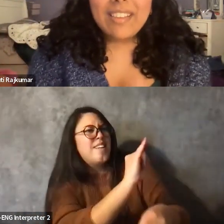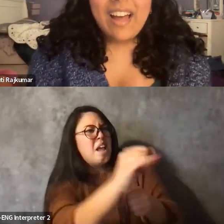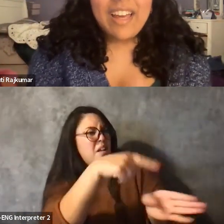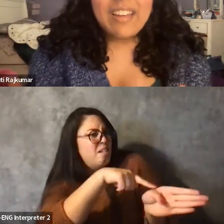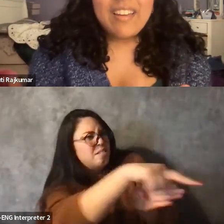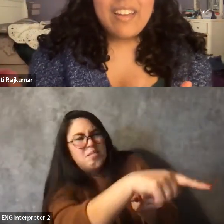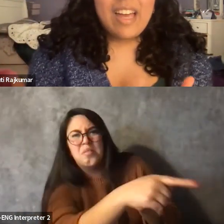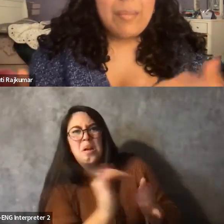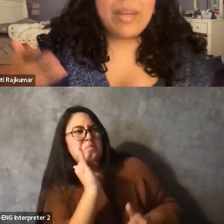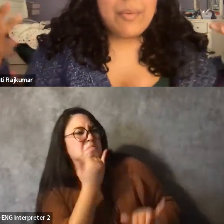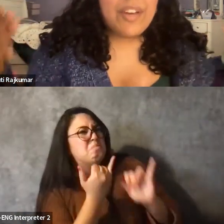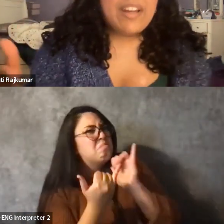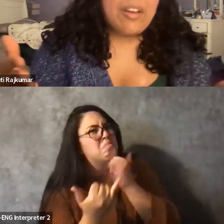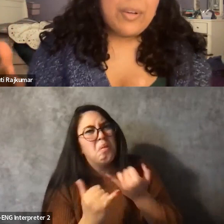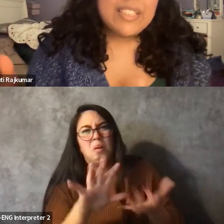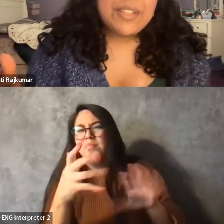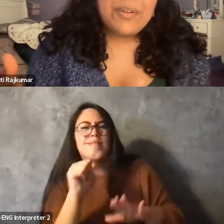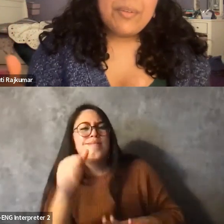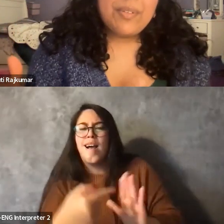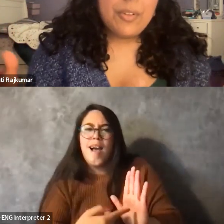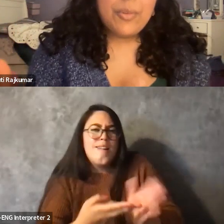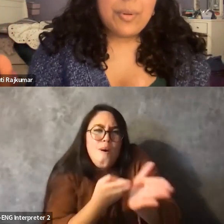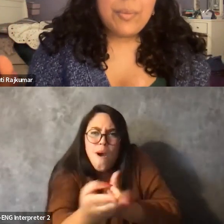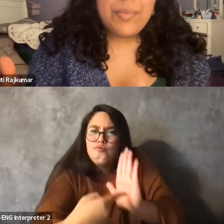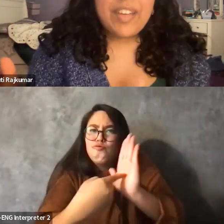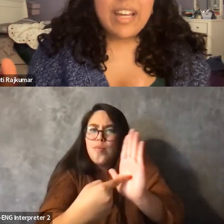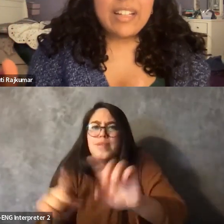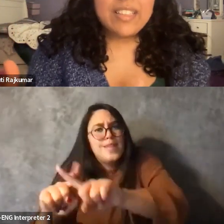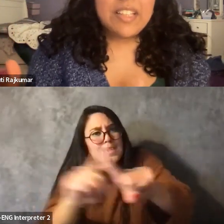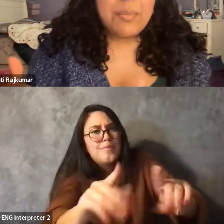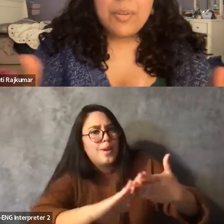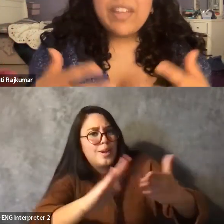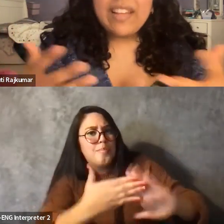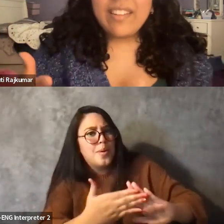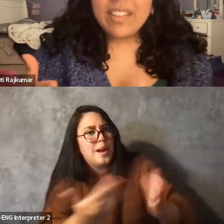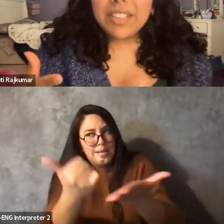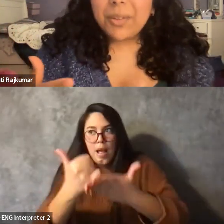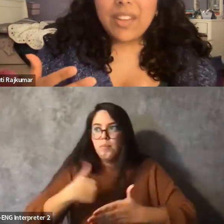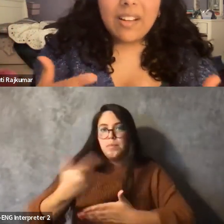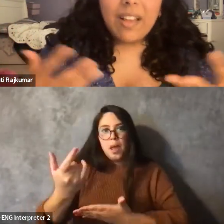and I think that I am able to kind of go into newsrooms and present these issues that a lot